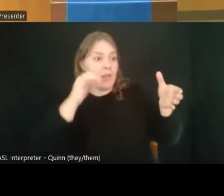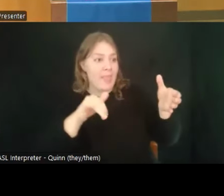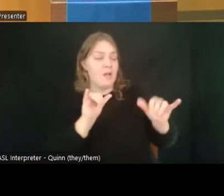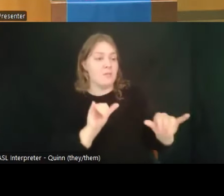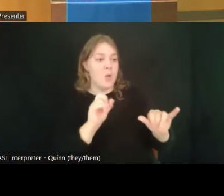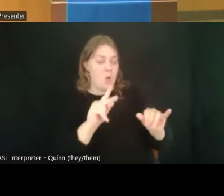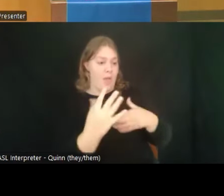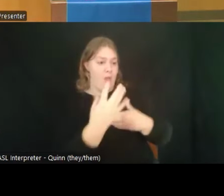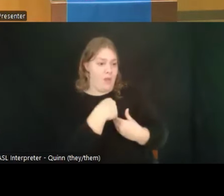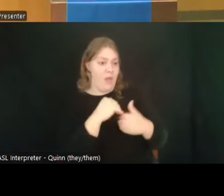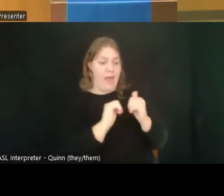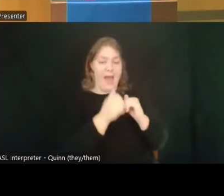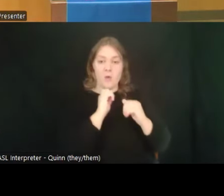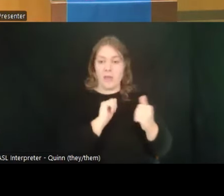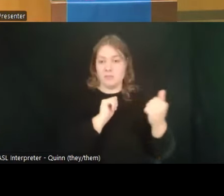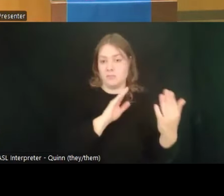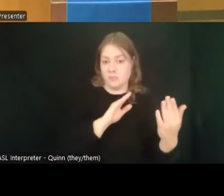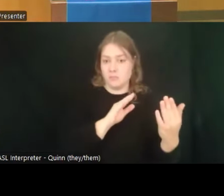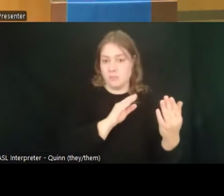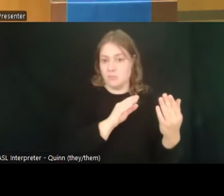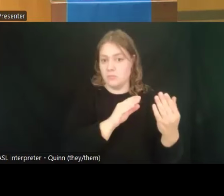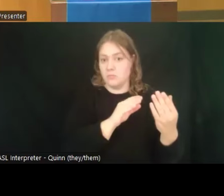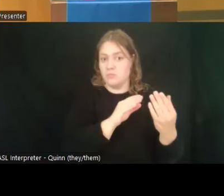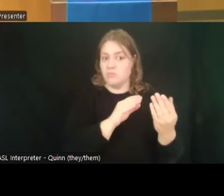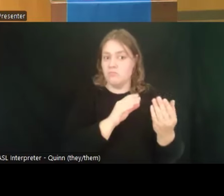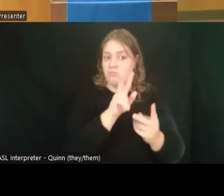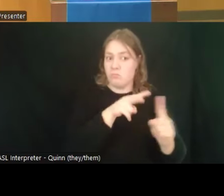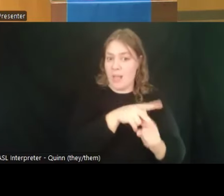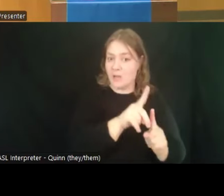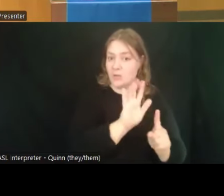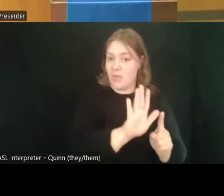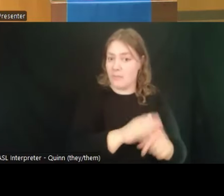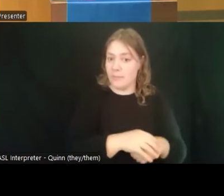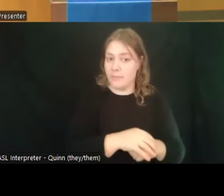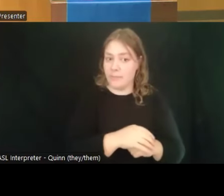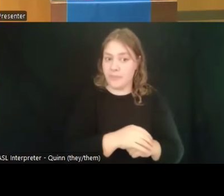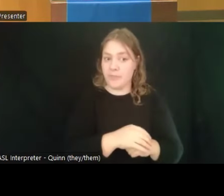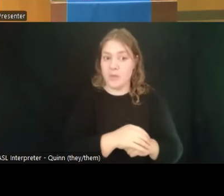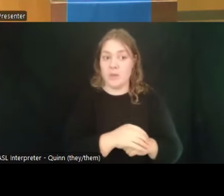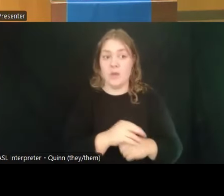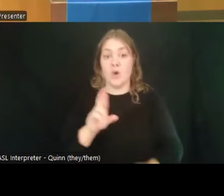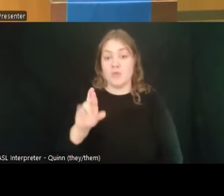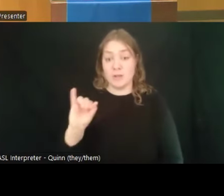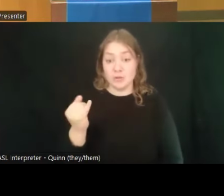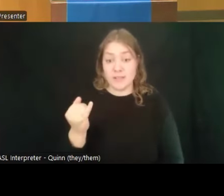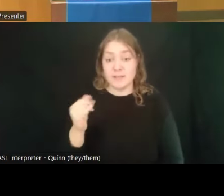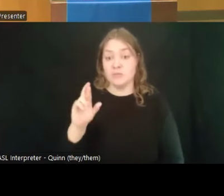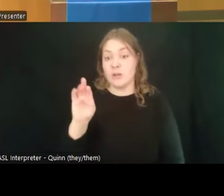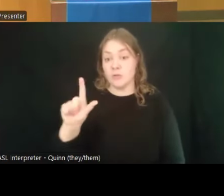will not work for them the racial Justice is is everybody's invited to come um we open it up for